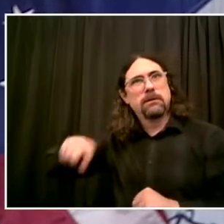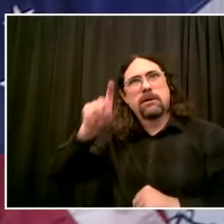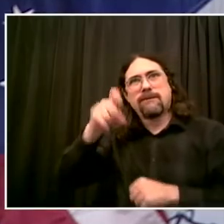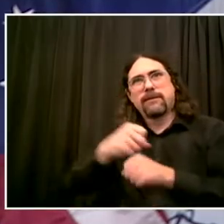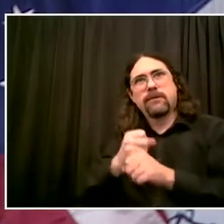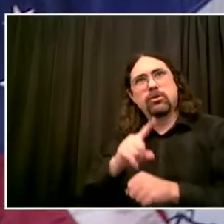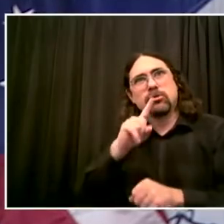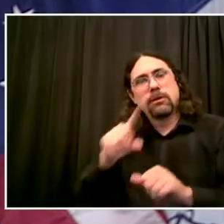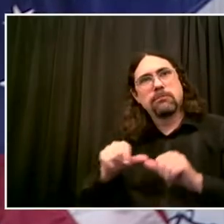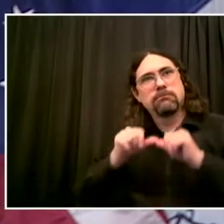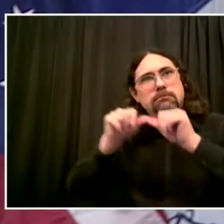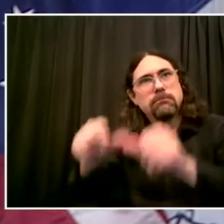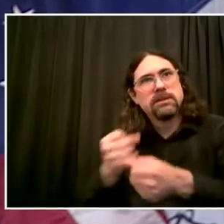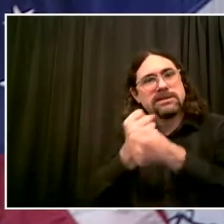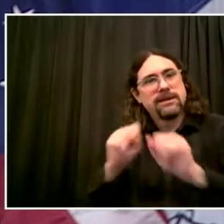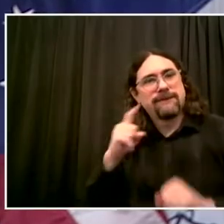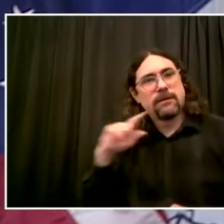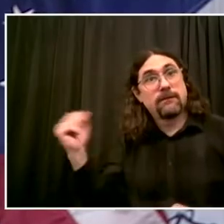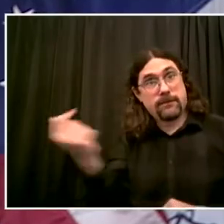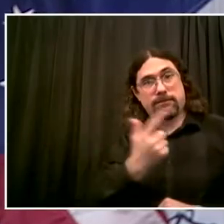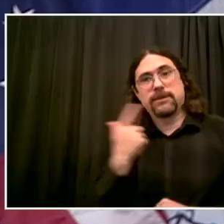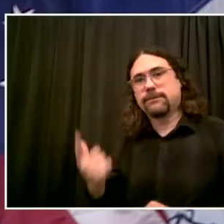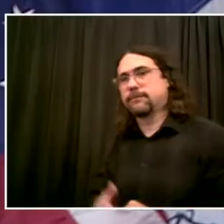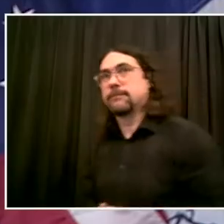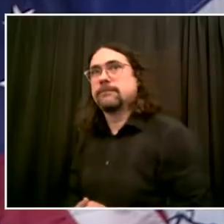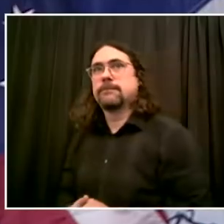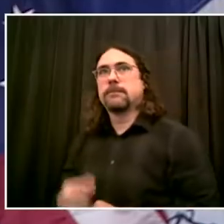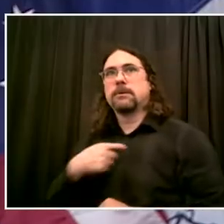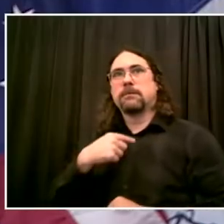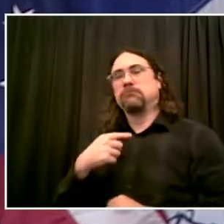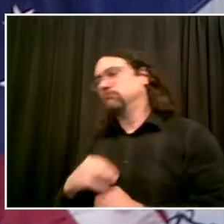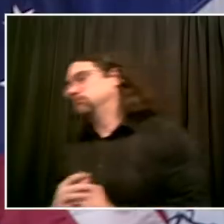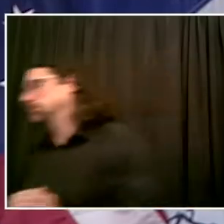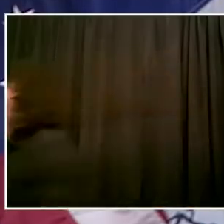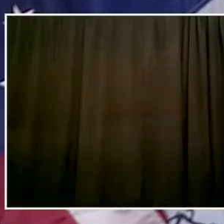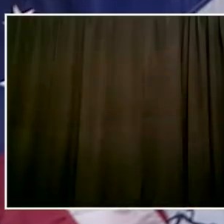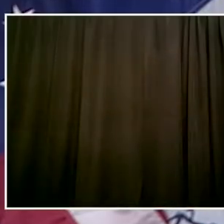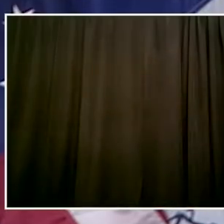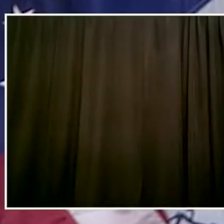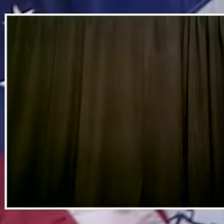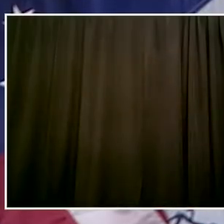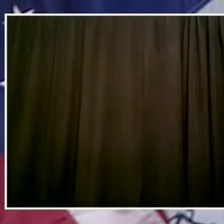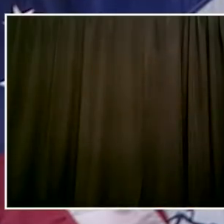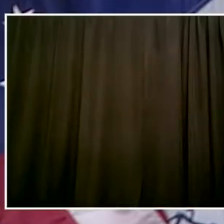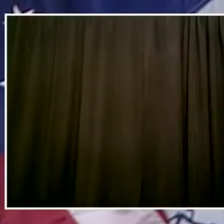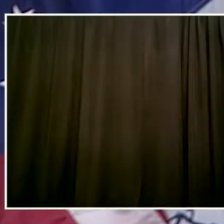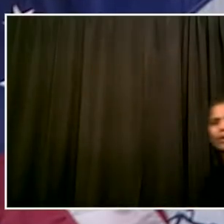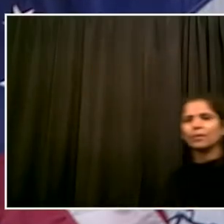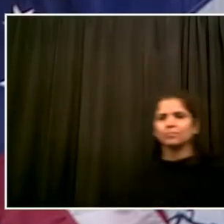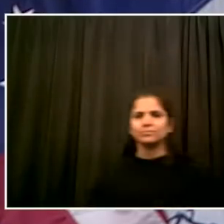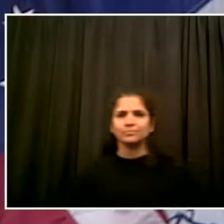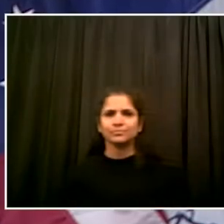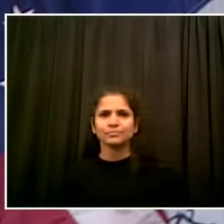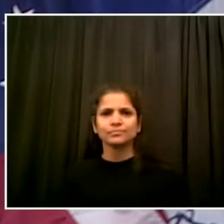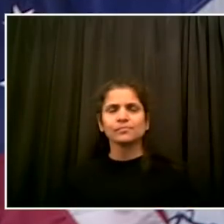TAKTOE MAKE SURE THAT HAPENPS COINSSTENTLY? THAIS EXY THE CONVERSATION GOINGRIGHT